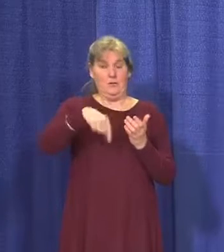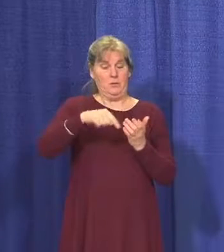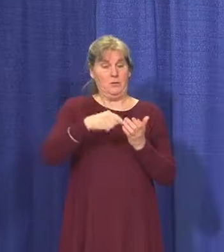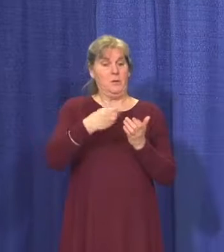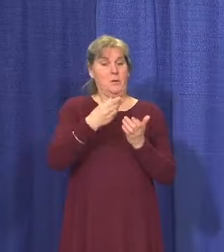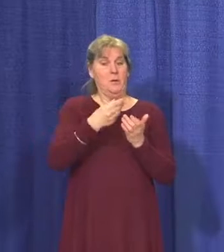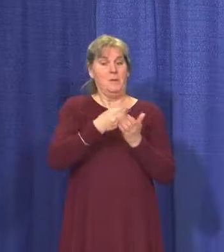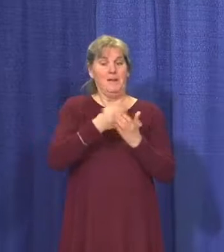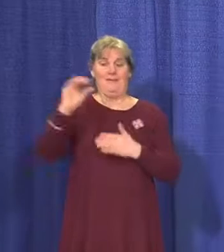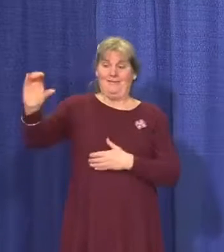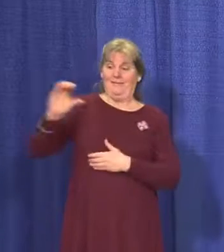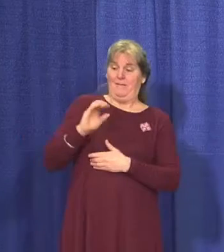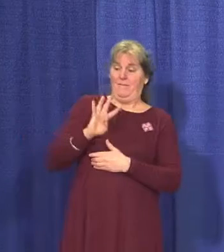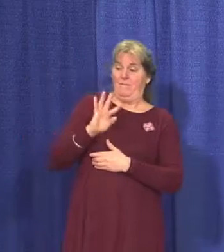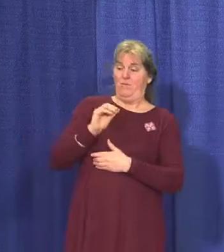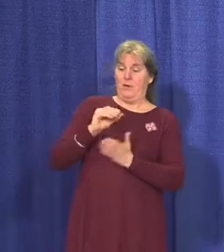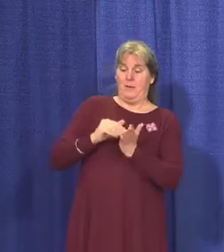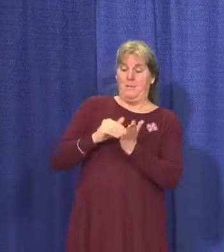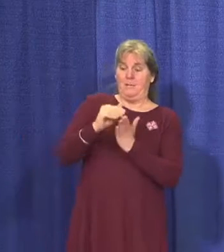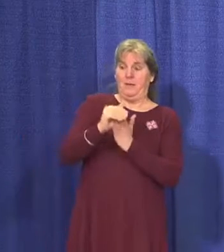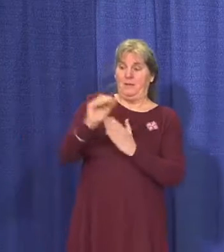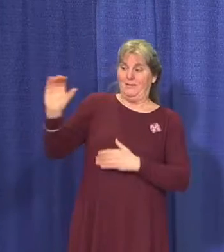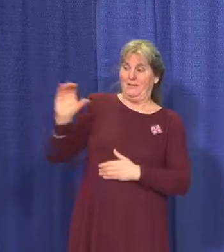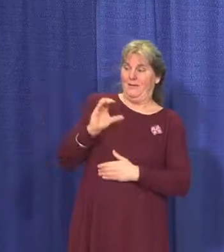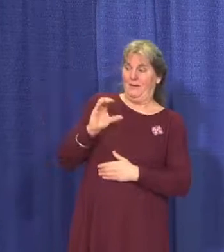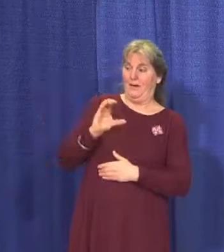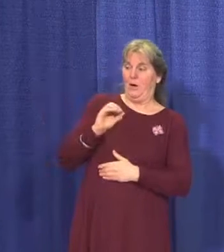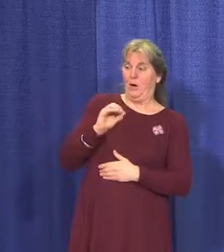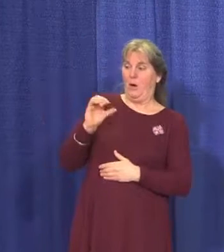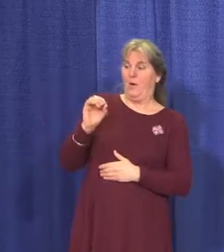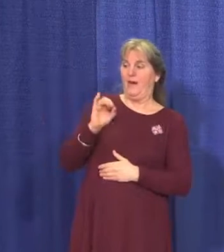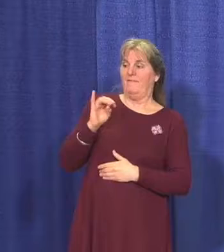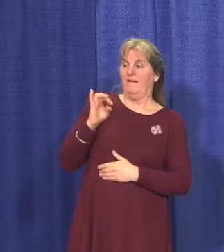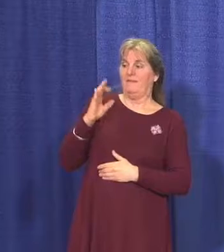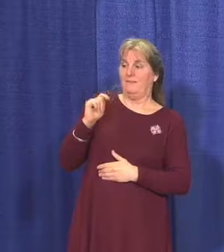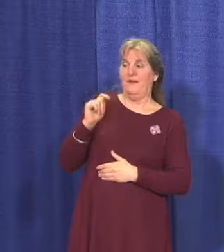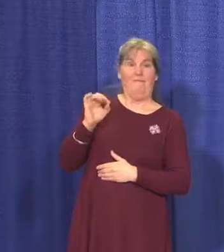needs of northern communities, the $40 million of the national coinvestment fund which was